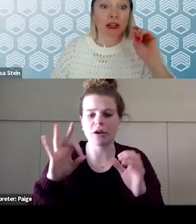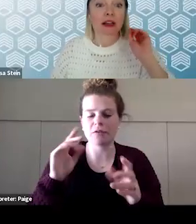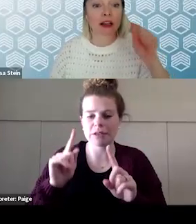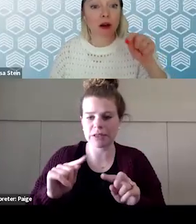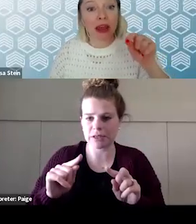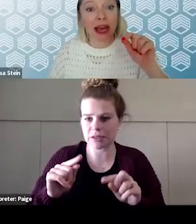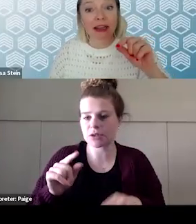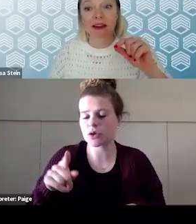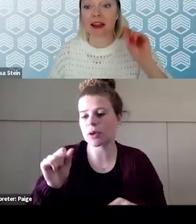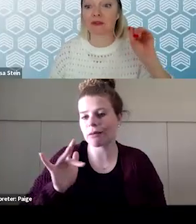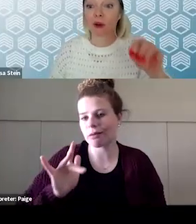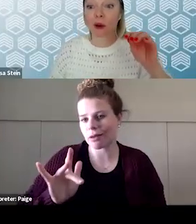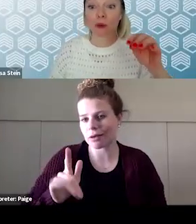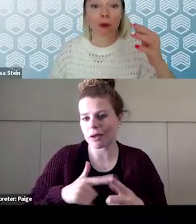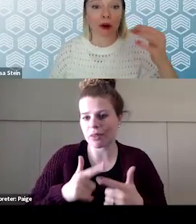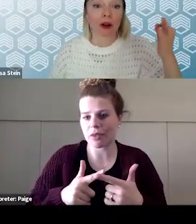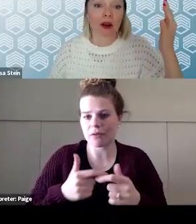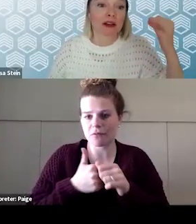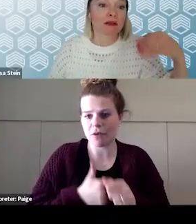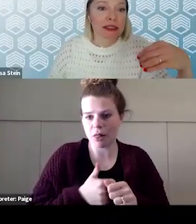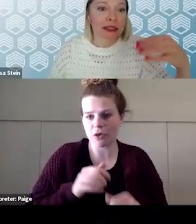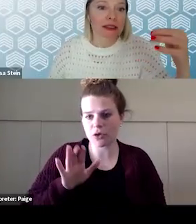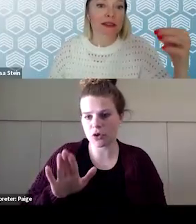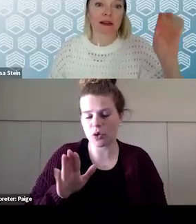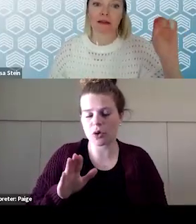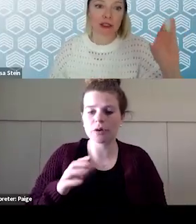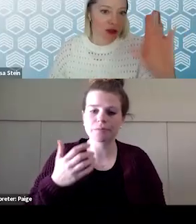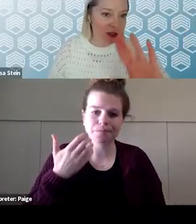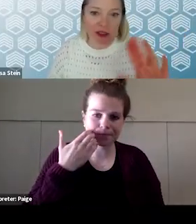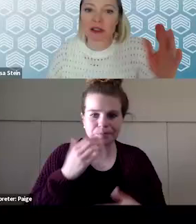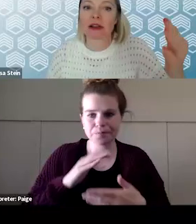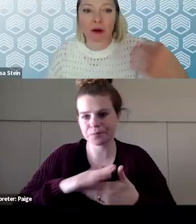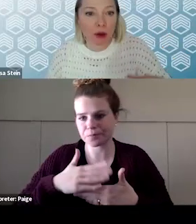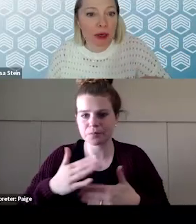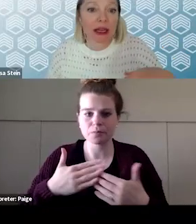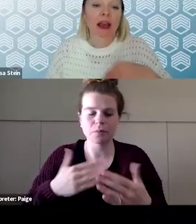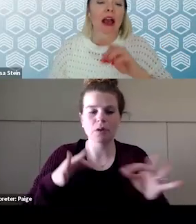so you can click on that and then follow your device's instructions to download it.